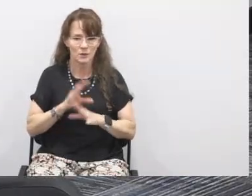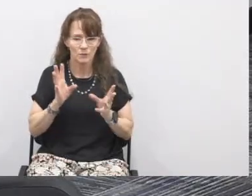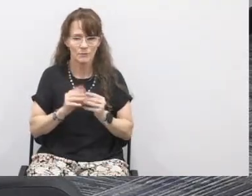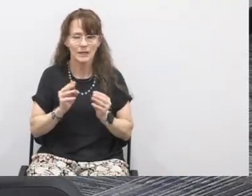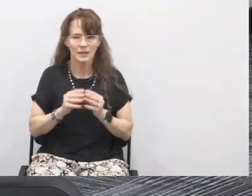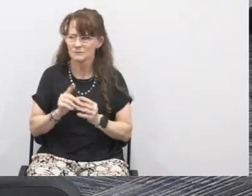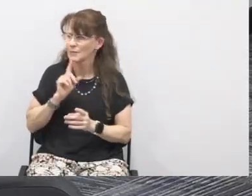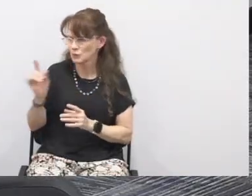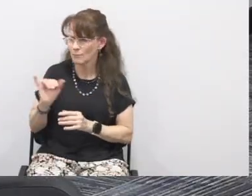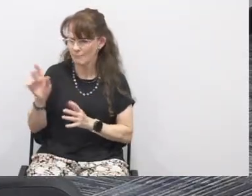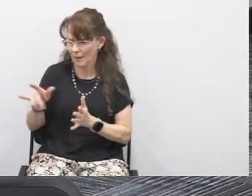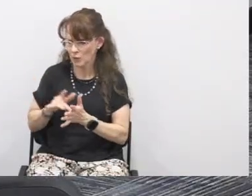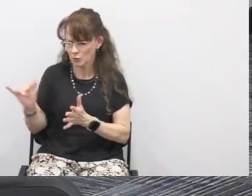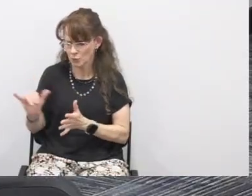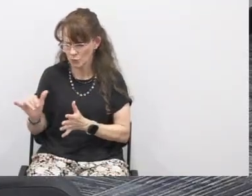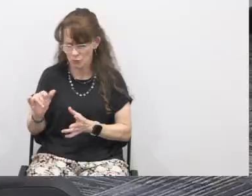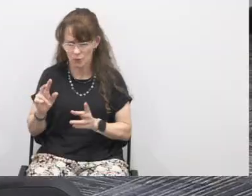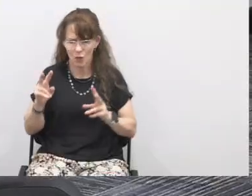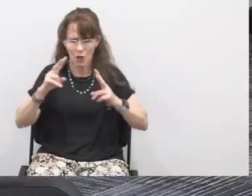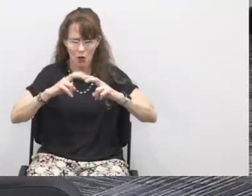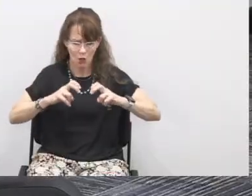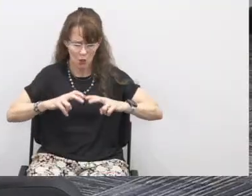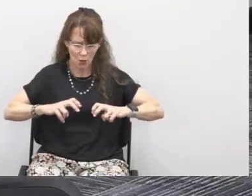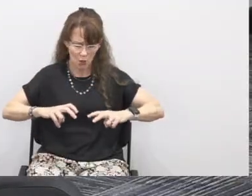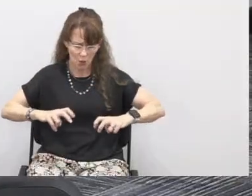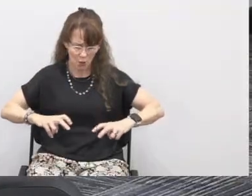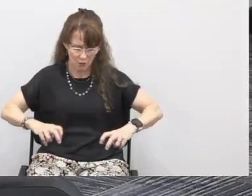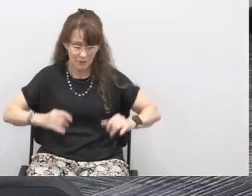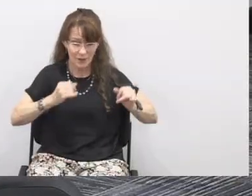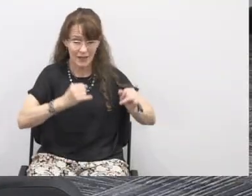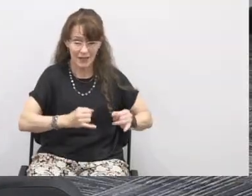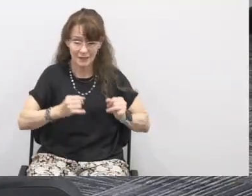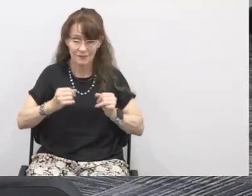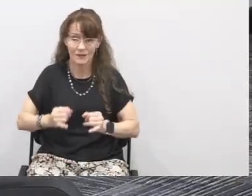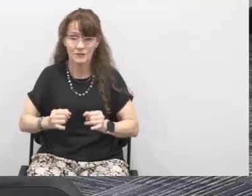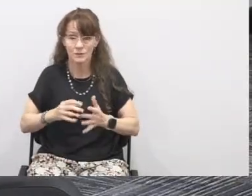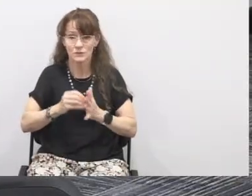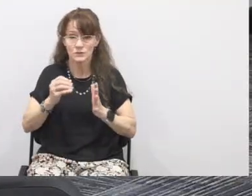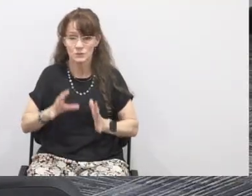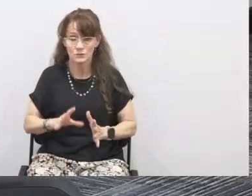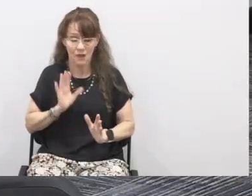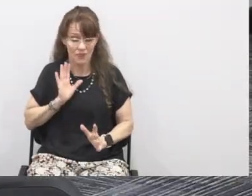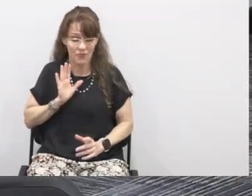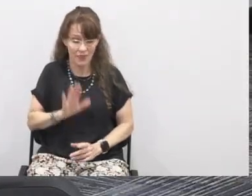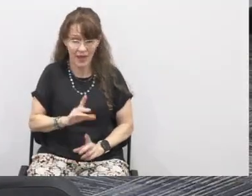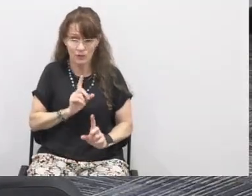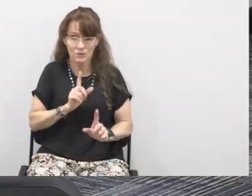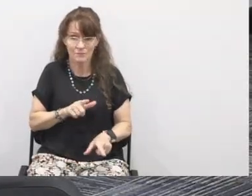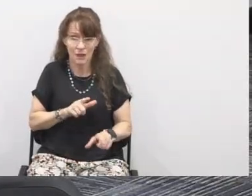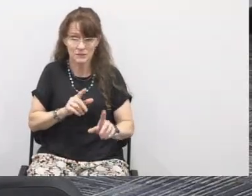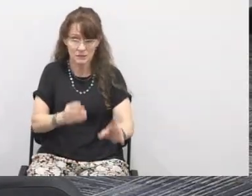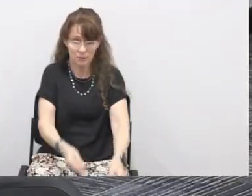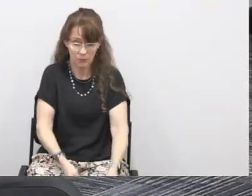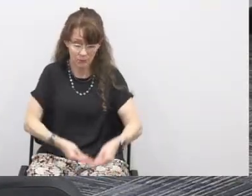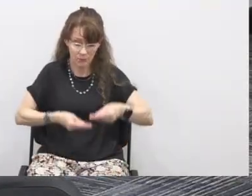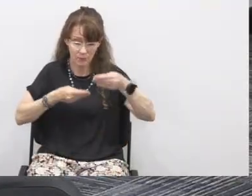to look down 'cause you can drill it down to individual students and how they responded. So at the elementary level, unfortunately,